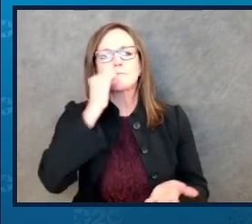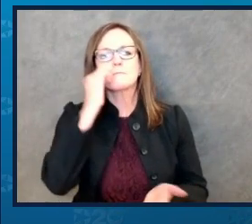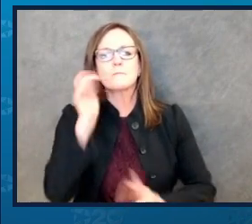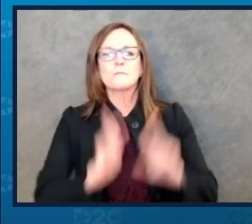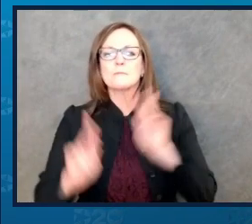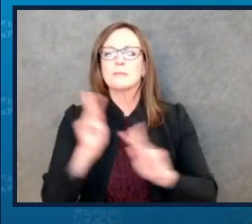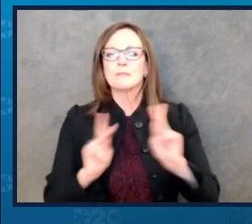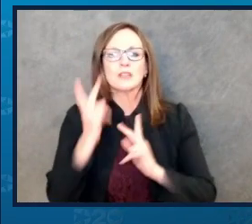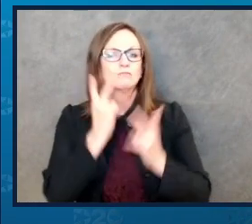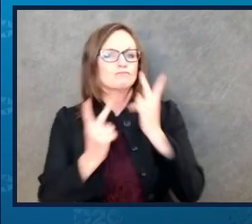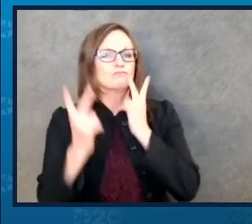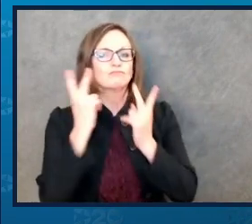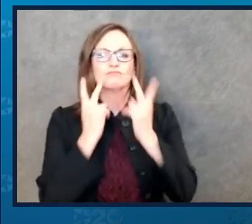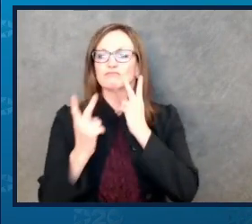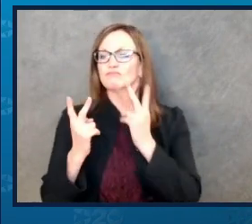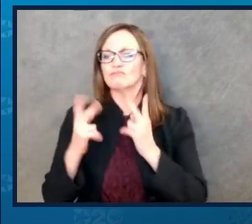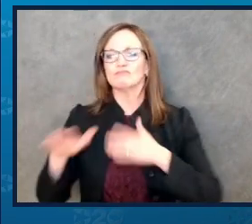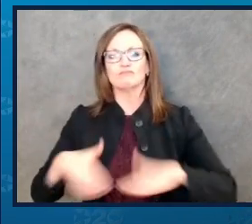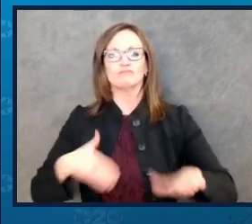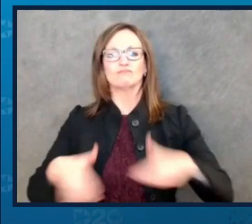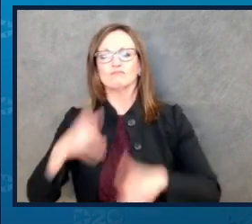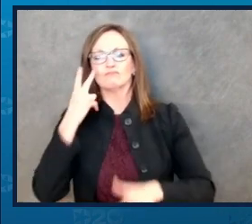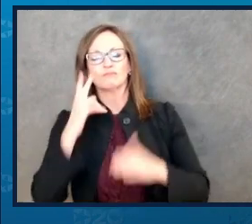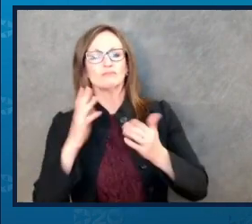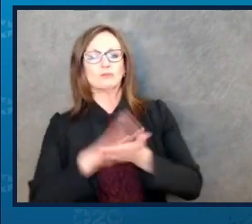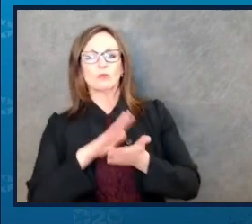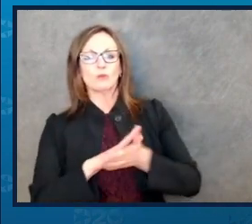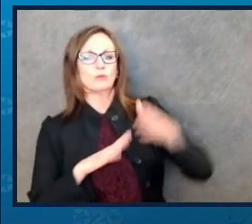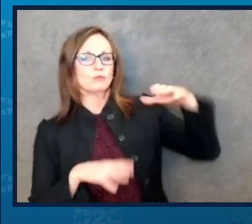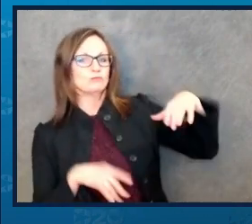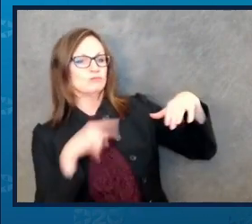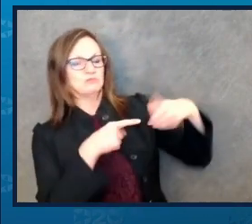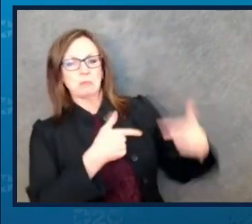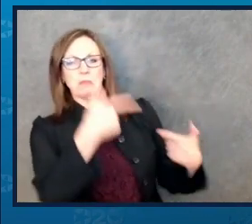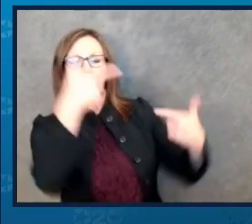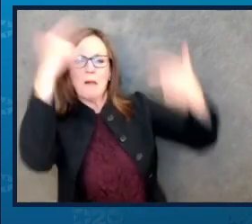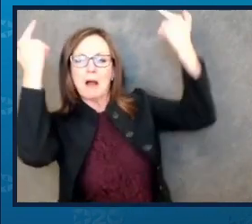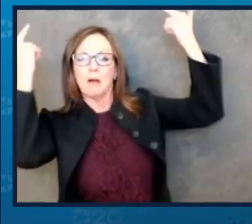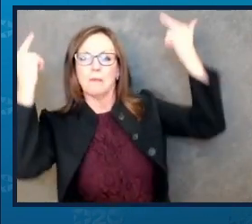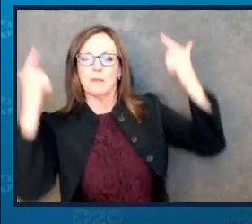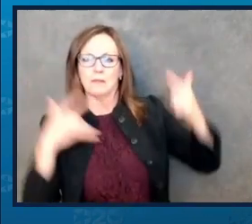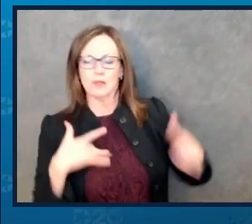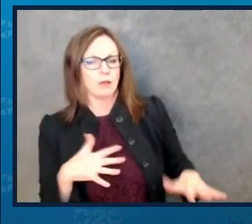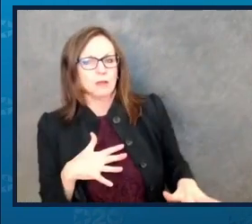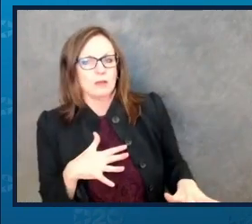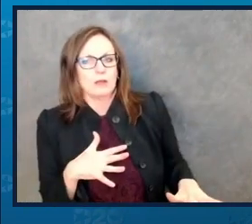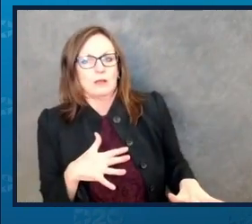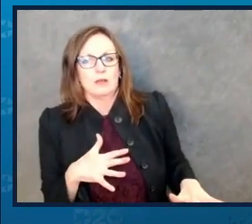STREET CORPER WHERE THEY THEM